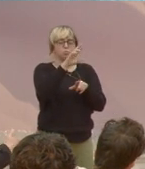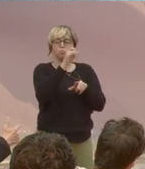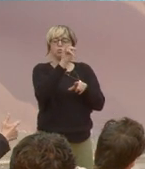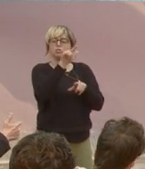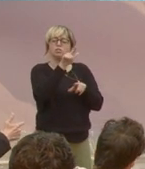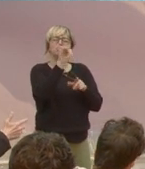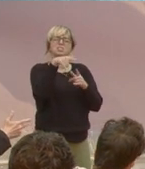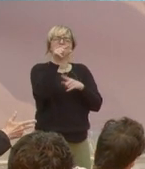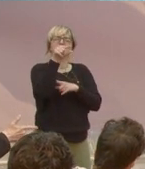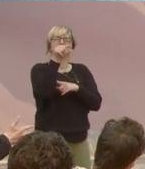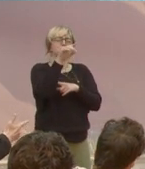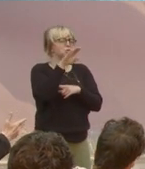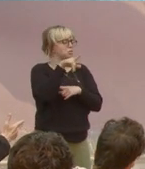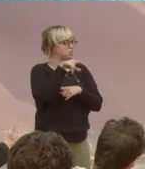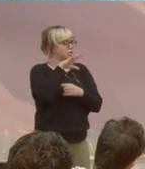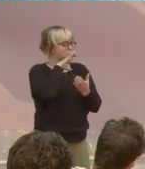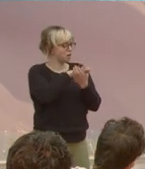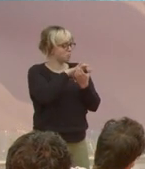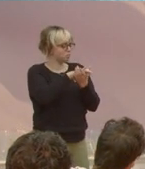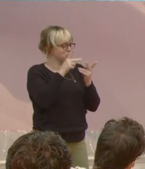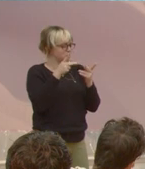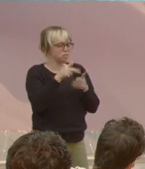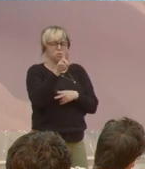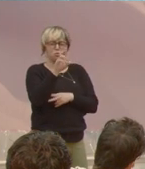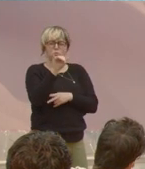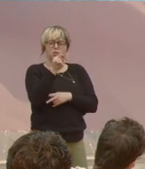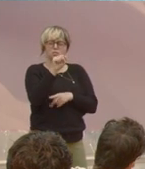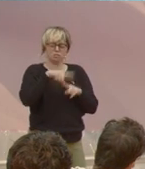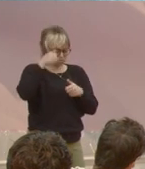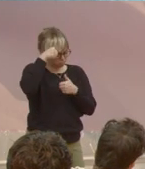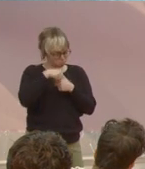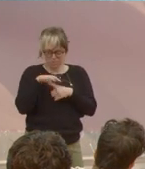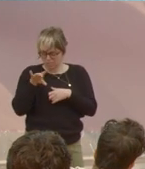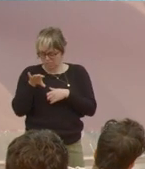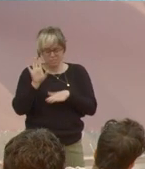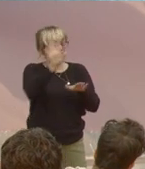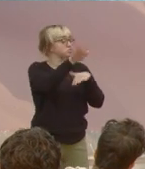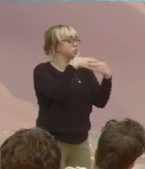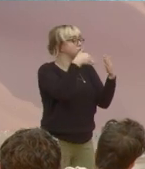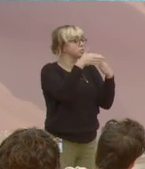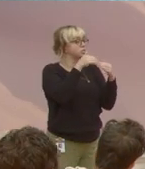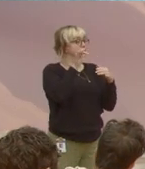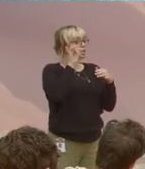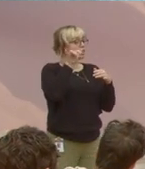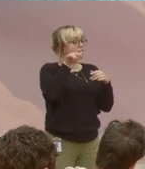original RiverPlace province. But original places inside us